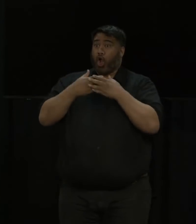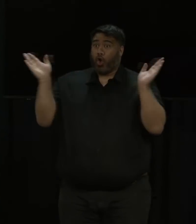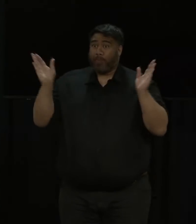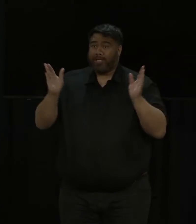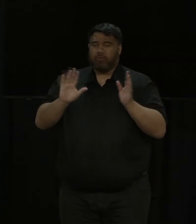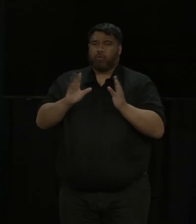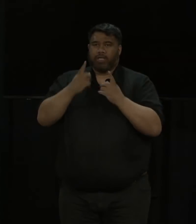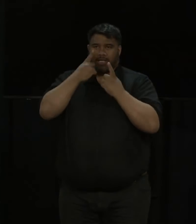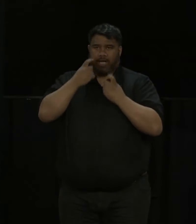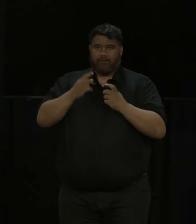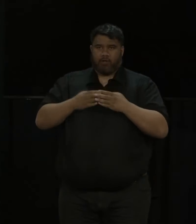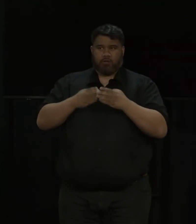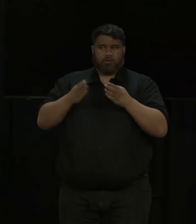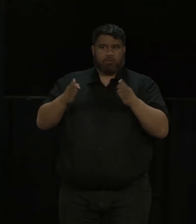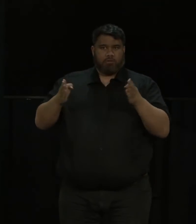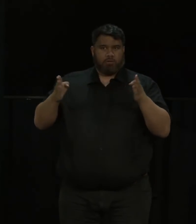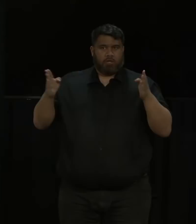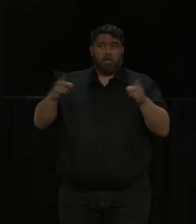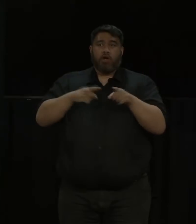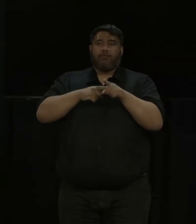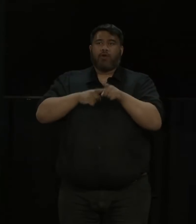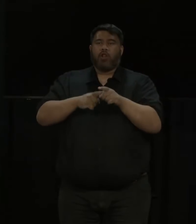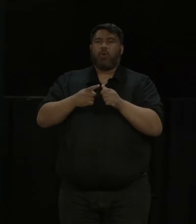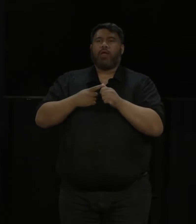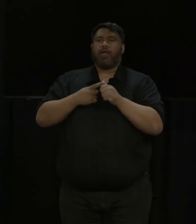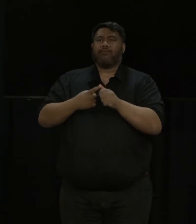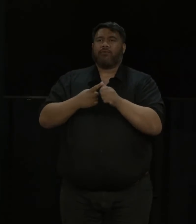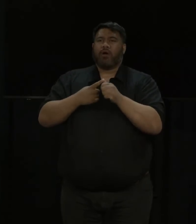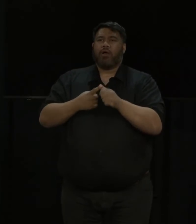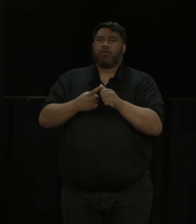need to be careful about reopening of our border.